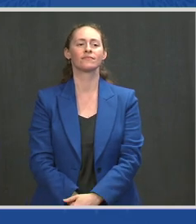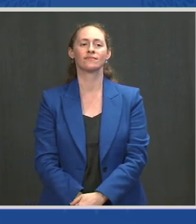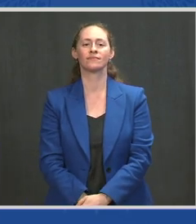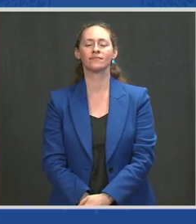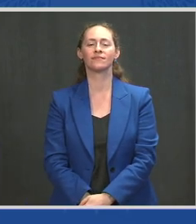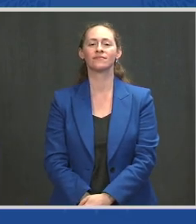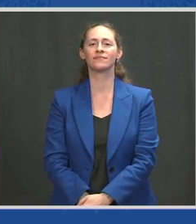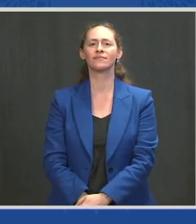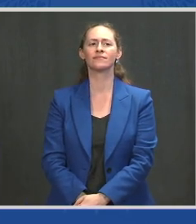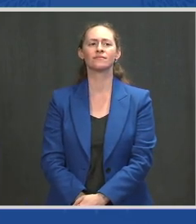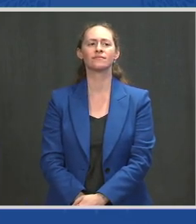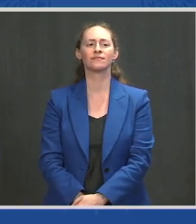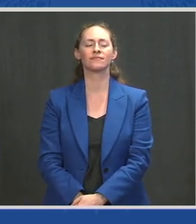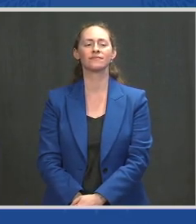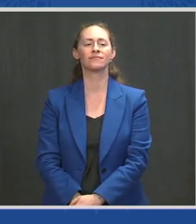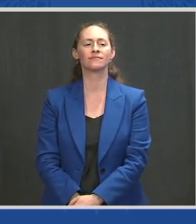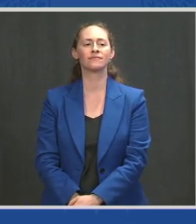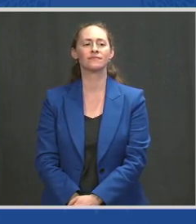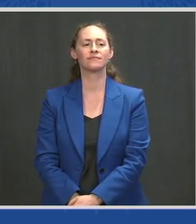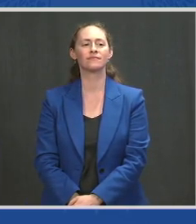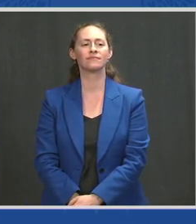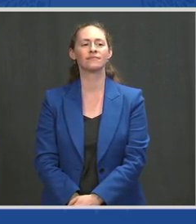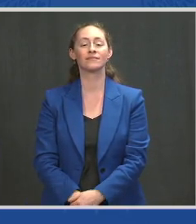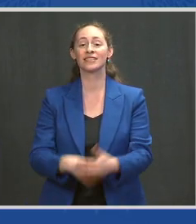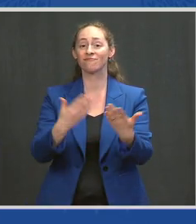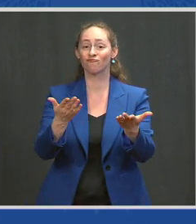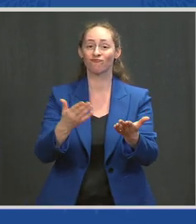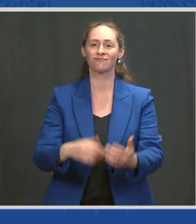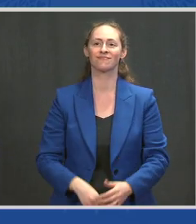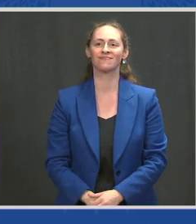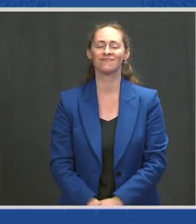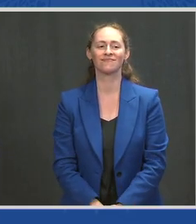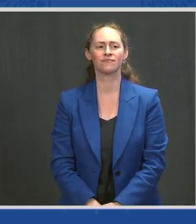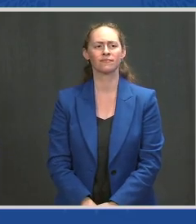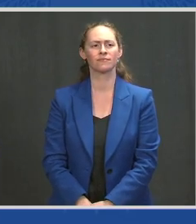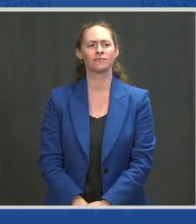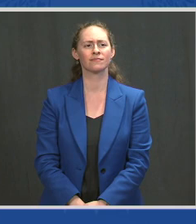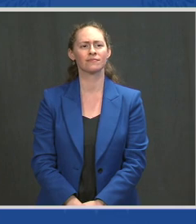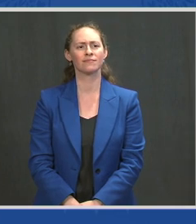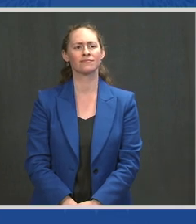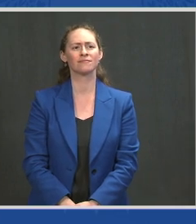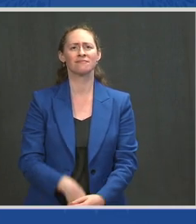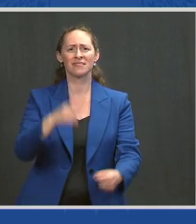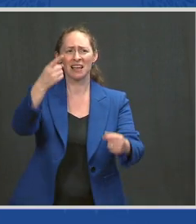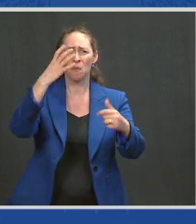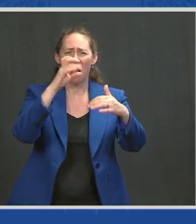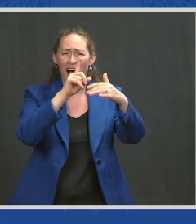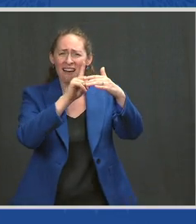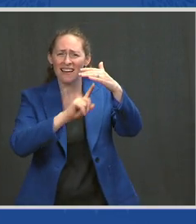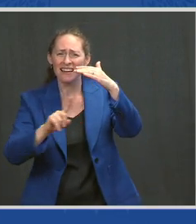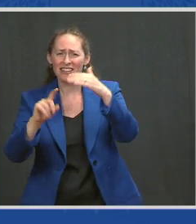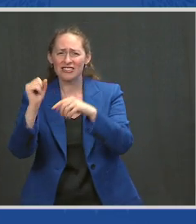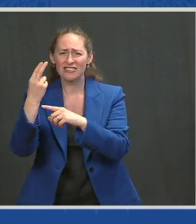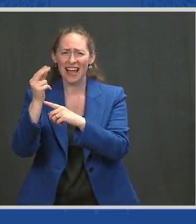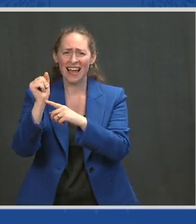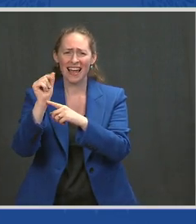The Press: Hello, Mr. President. Hello, Mr. President -- The President: You want to go on the shade? You can't -- can you see? The Press: Thank you. Yeah. Yeah, yeah. The President: All right.